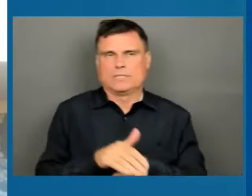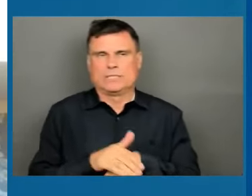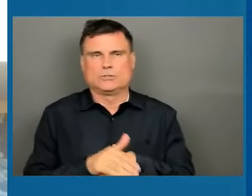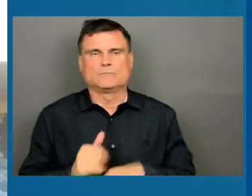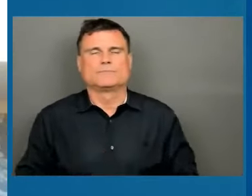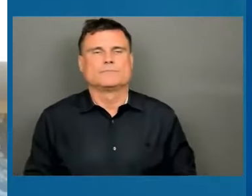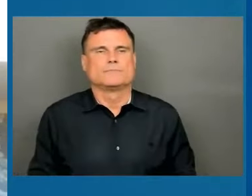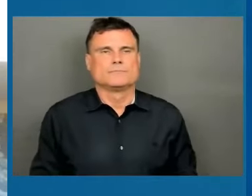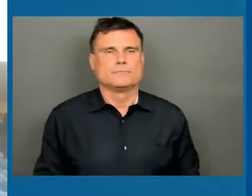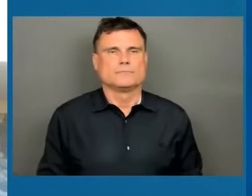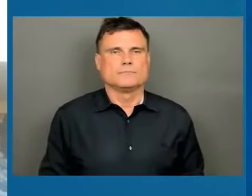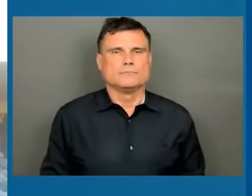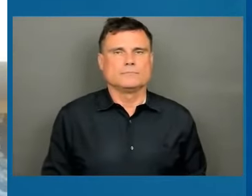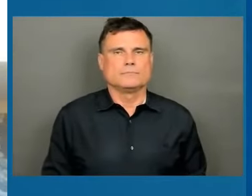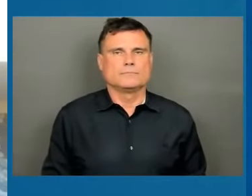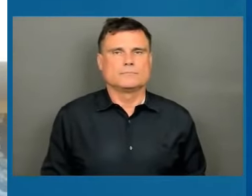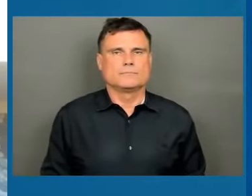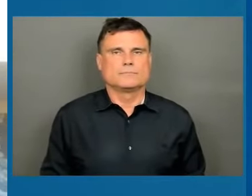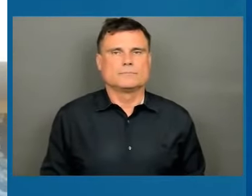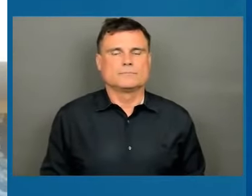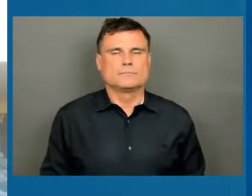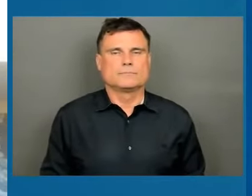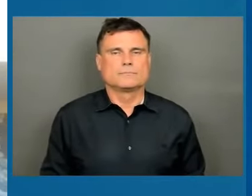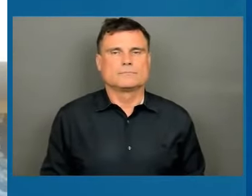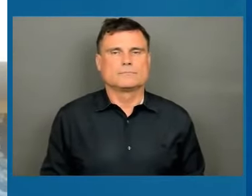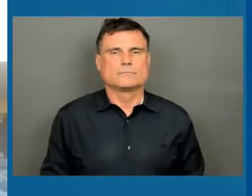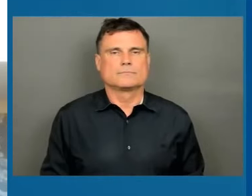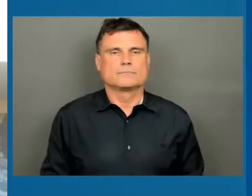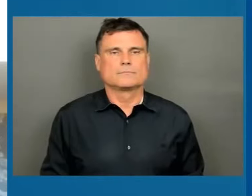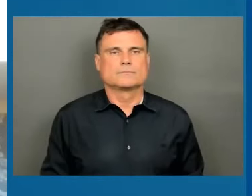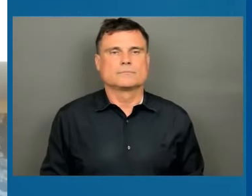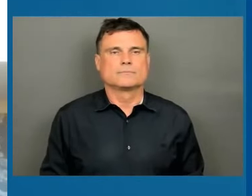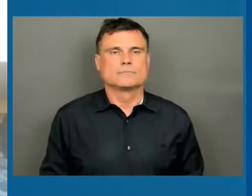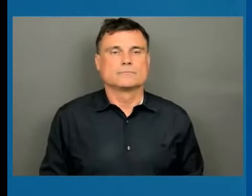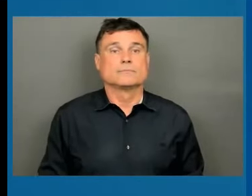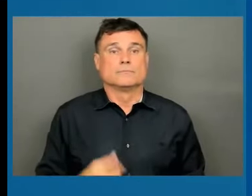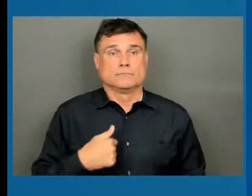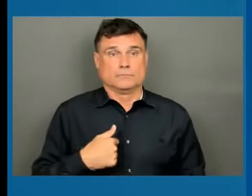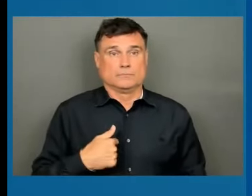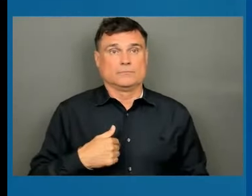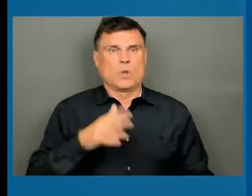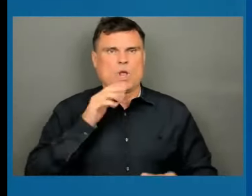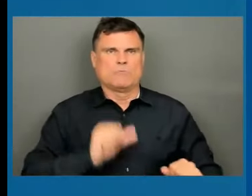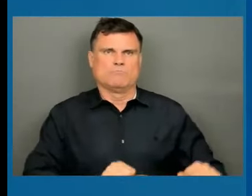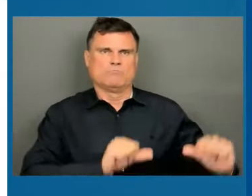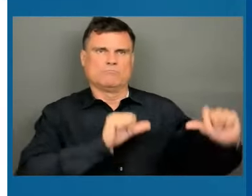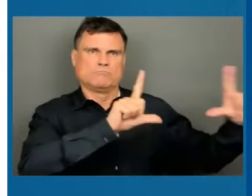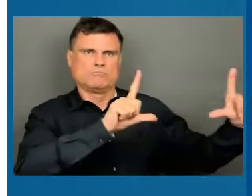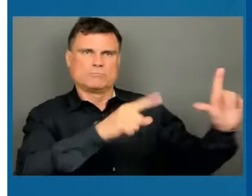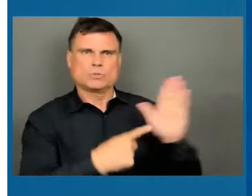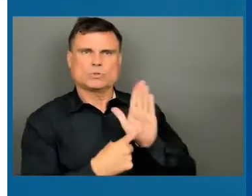so with that, you will -- I will share my screen. Armel